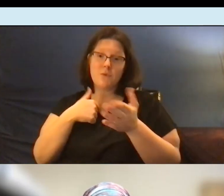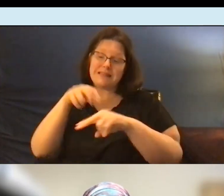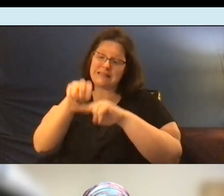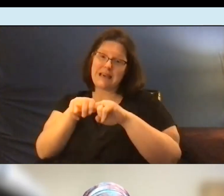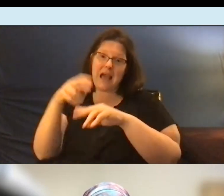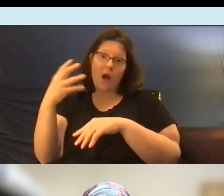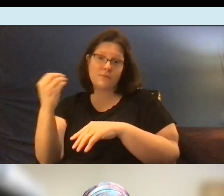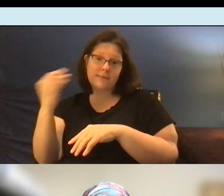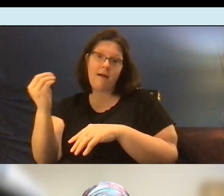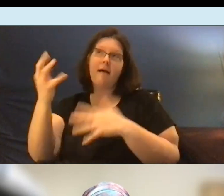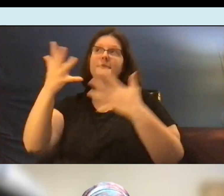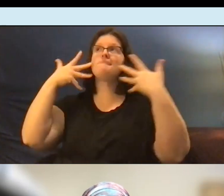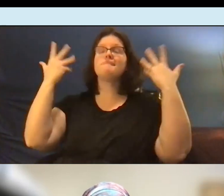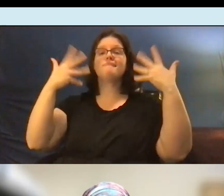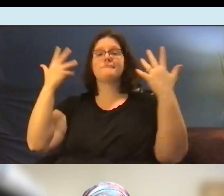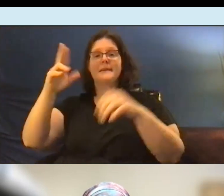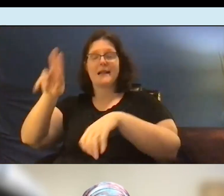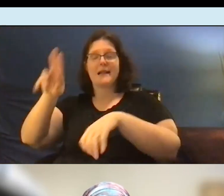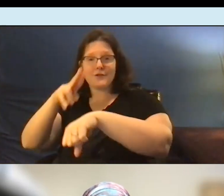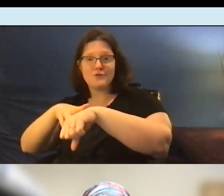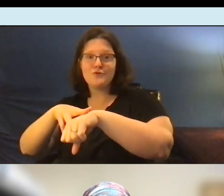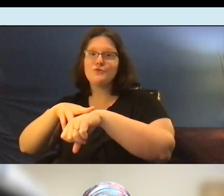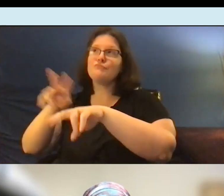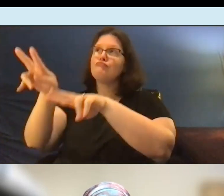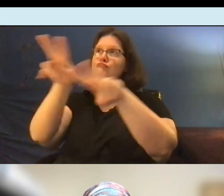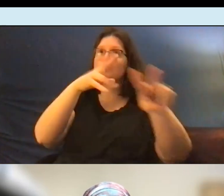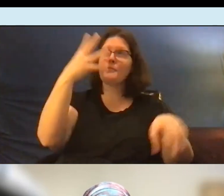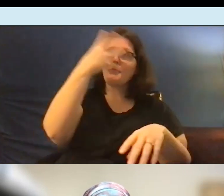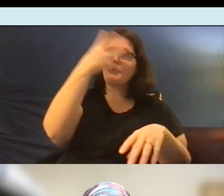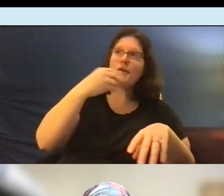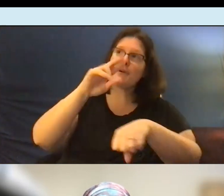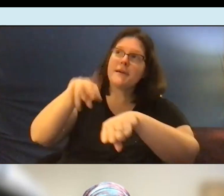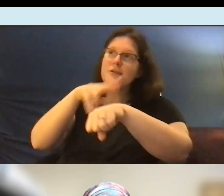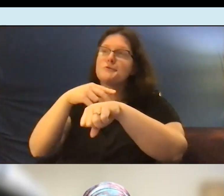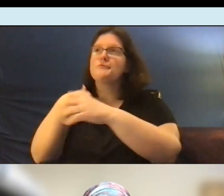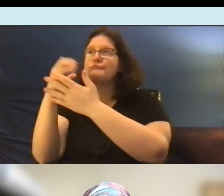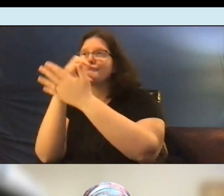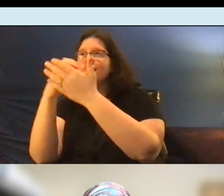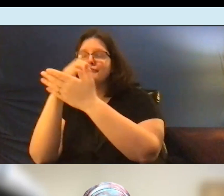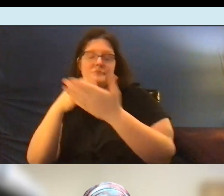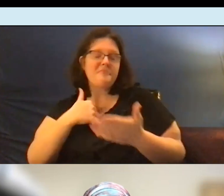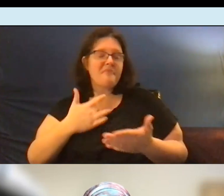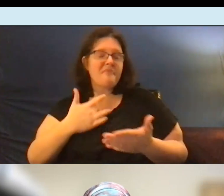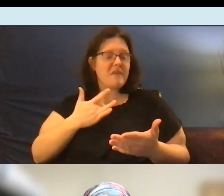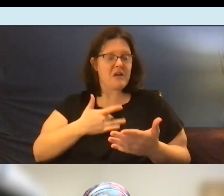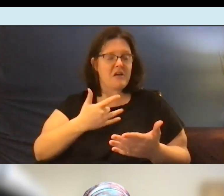in nature experiencing a beautiful you know piece of nature, I remember specifically I was sitting at